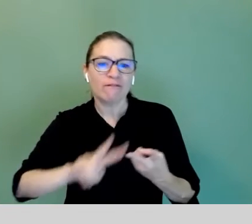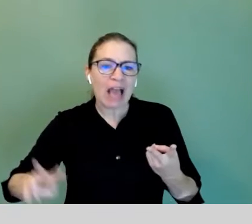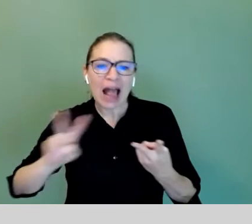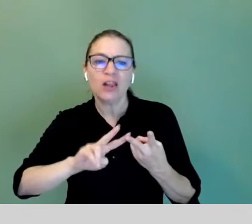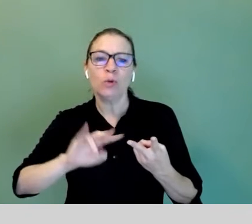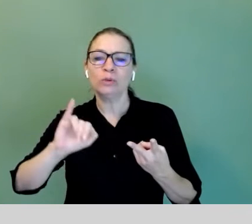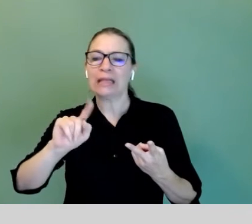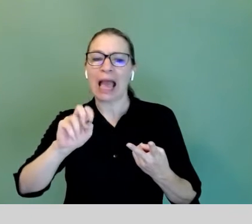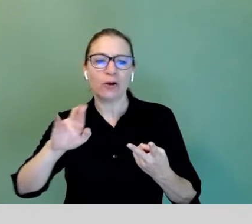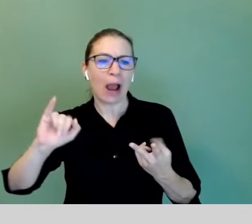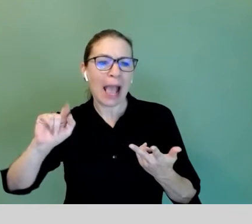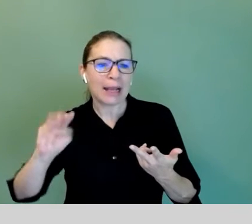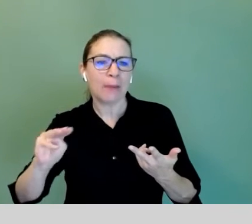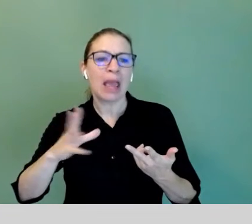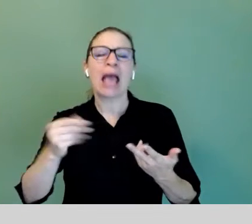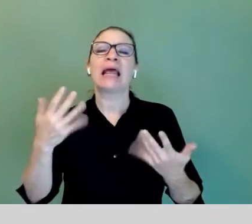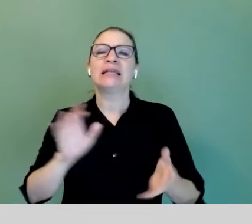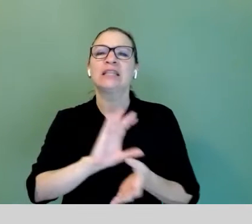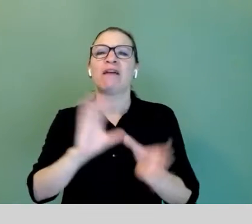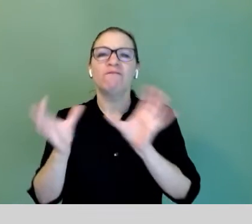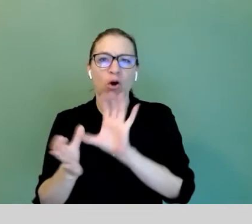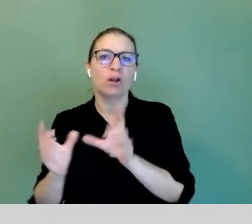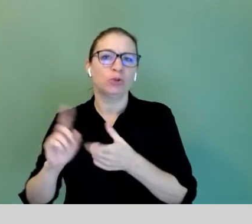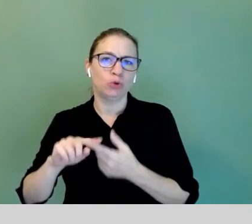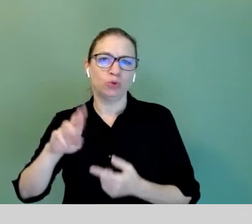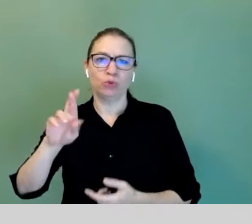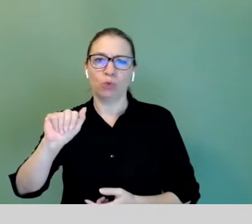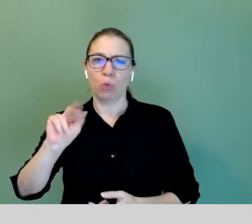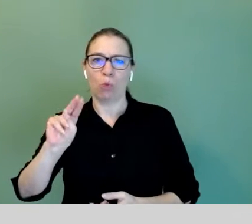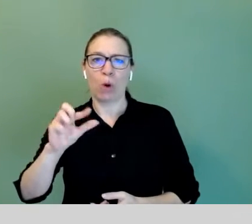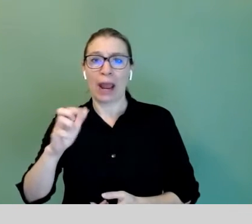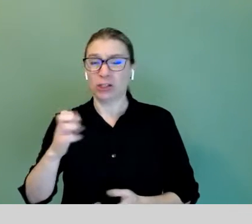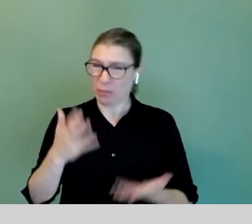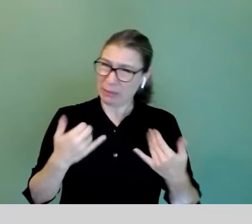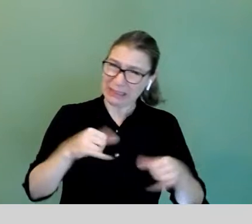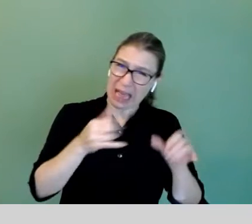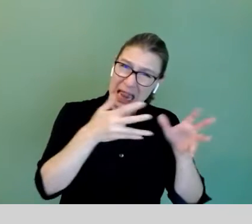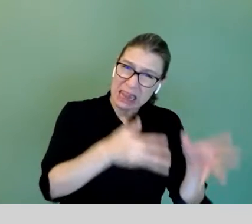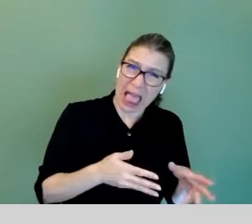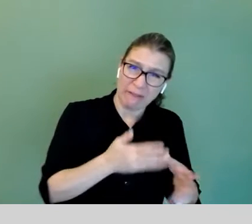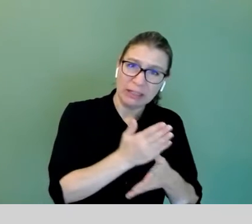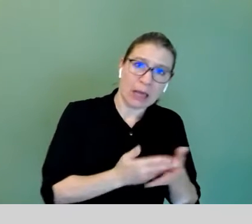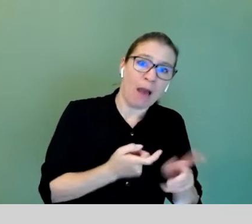and your xrange has been converted to range. Maybe you still have some relics